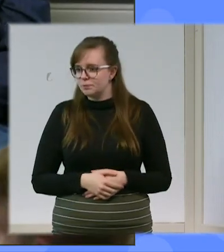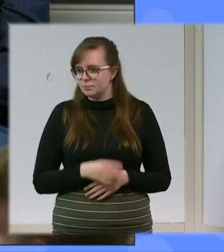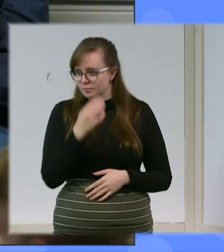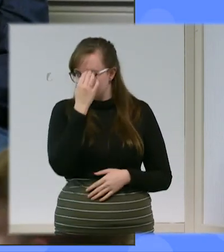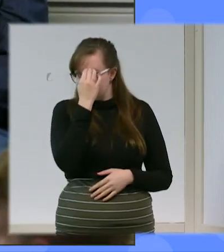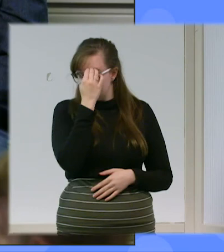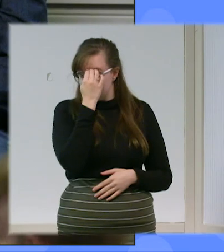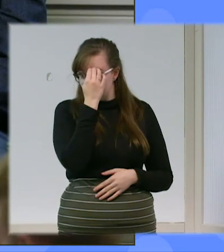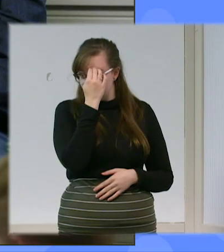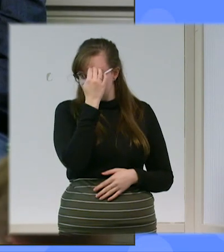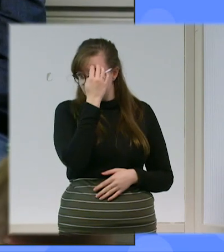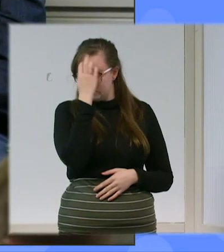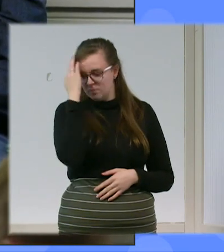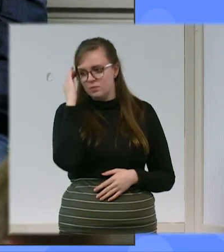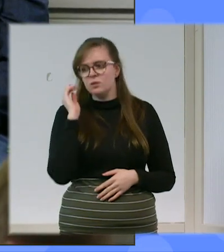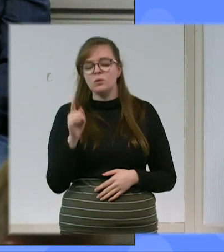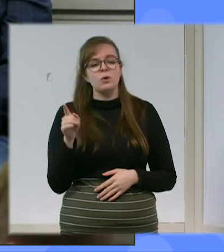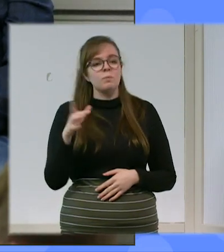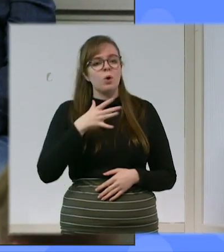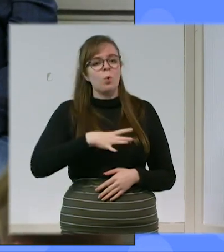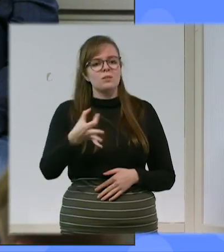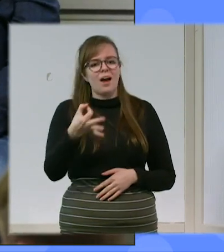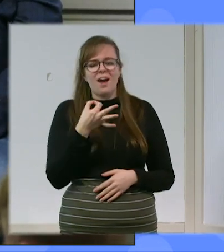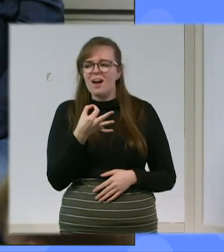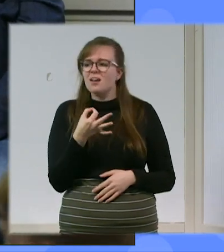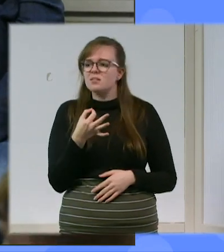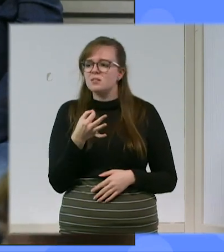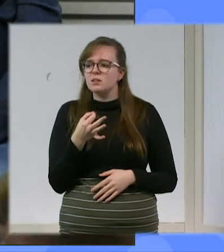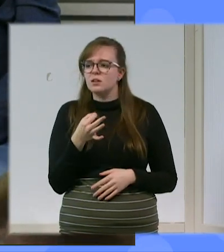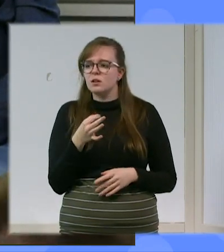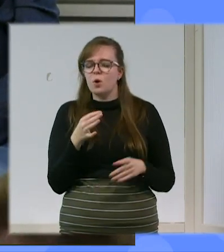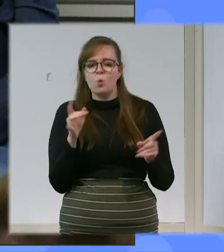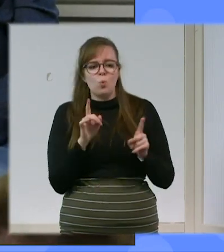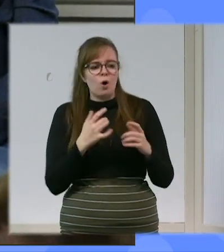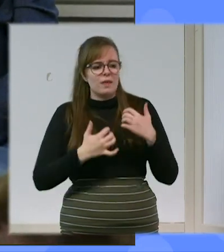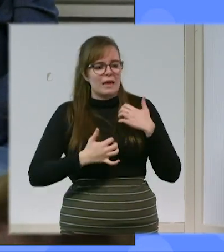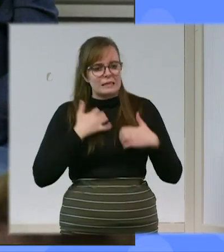so I wanted to ask what are the ideas or incentives or frameworks discussed about